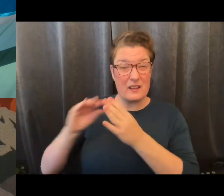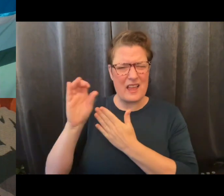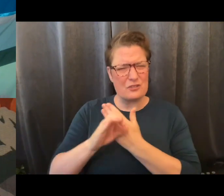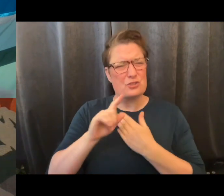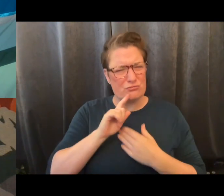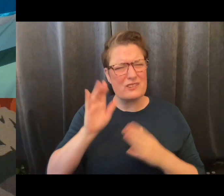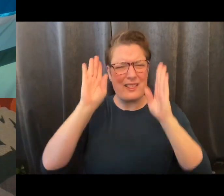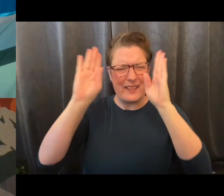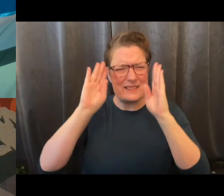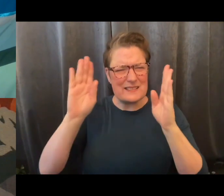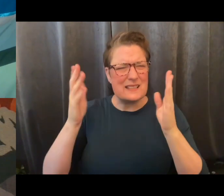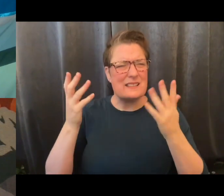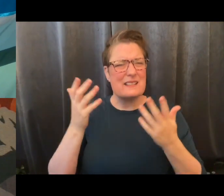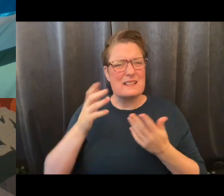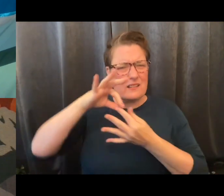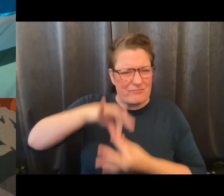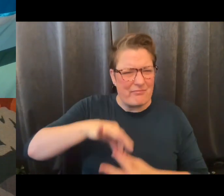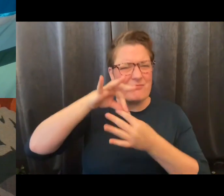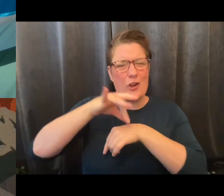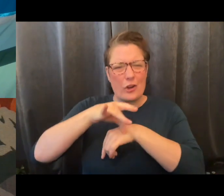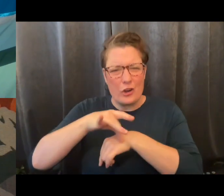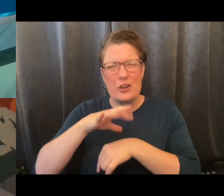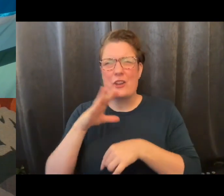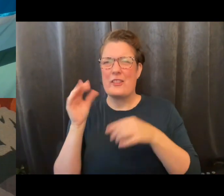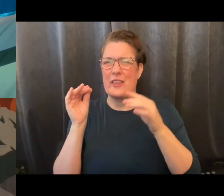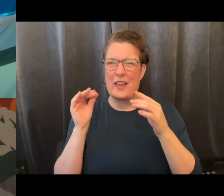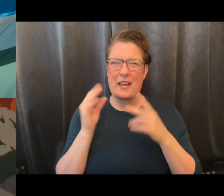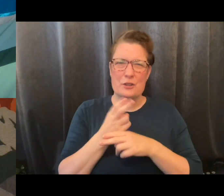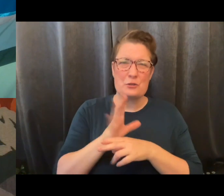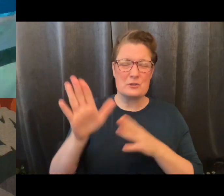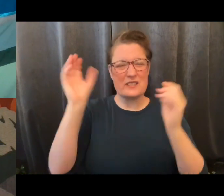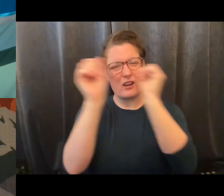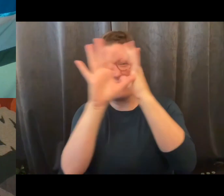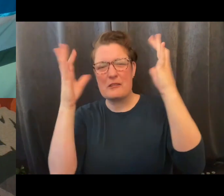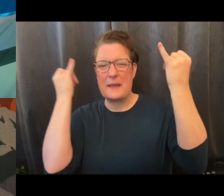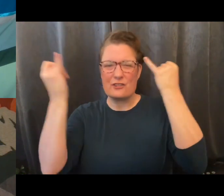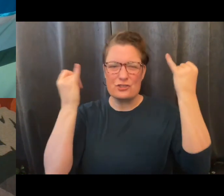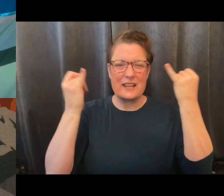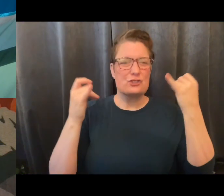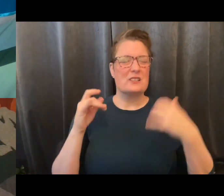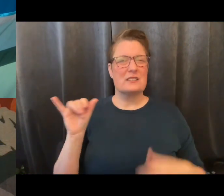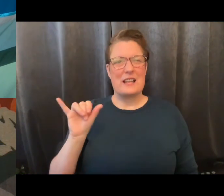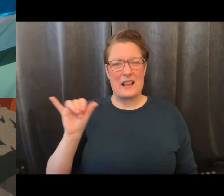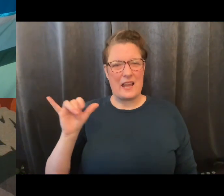tune with the earth and listening and then like using their imagination and like feeling into what was needed.